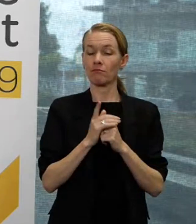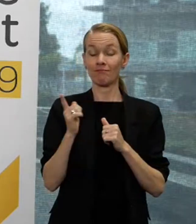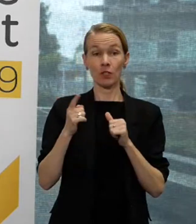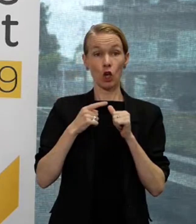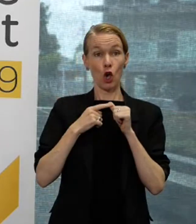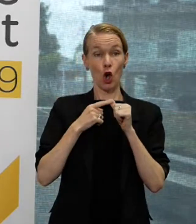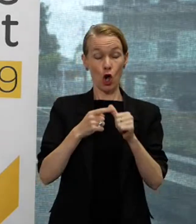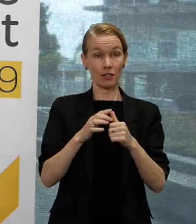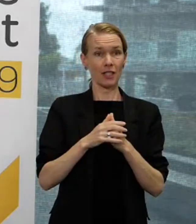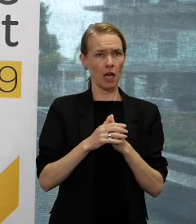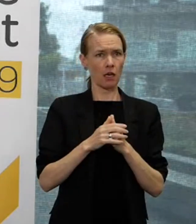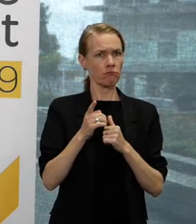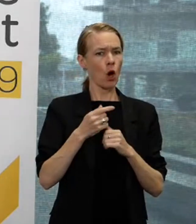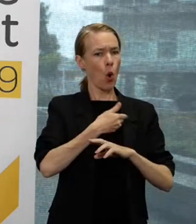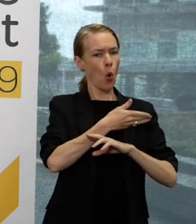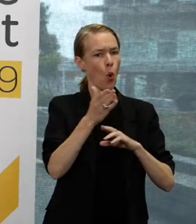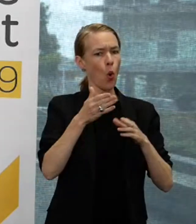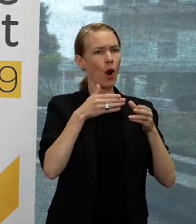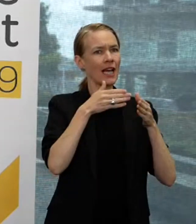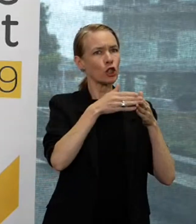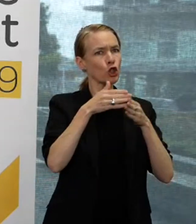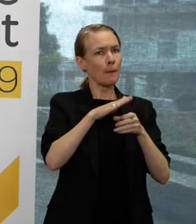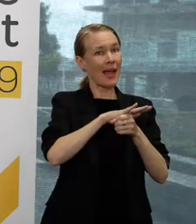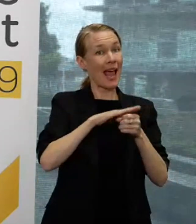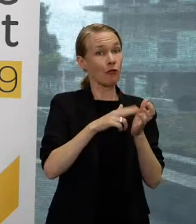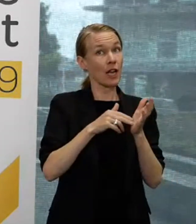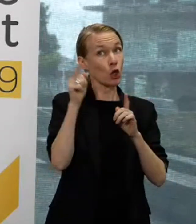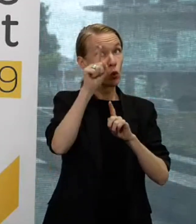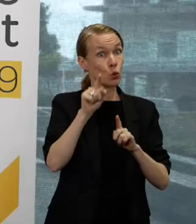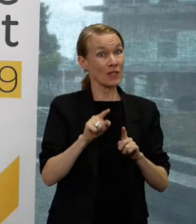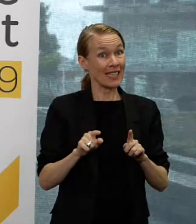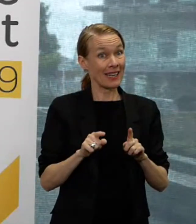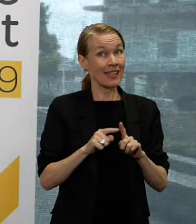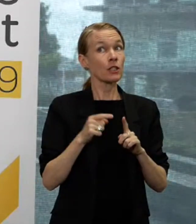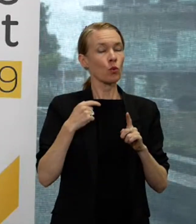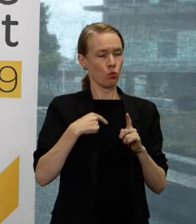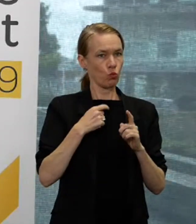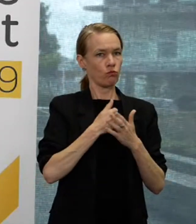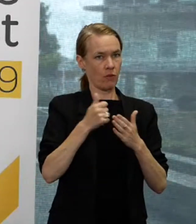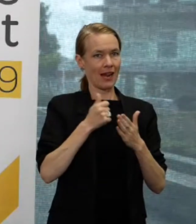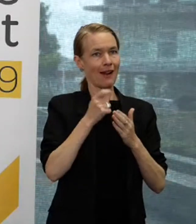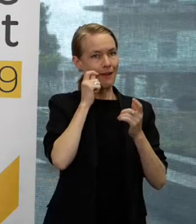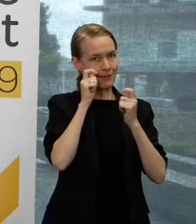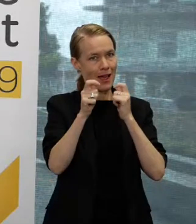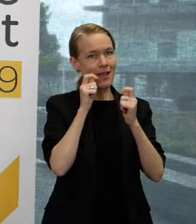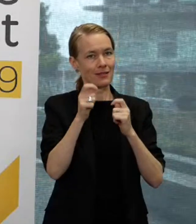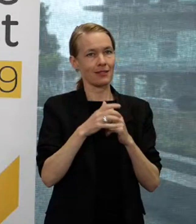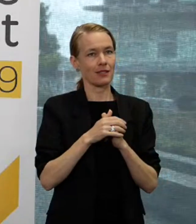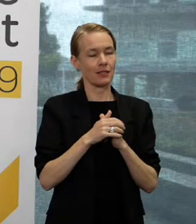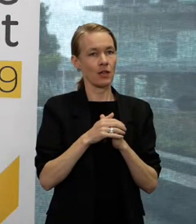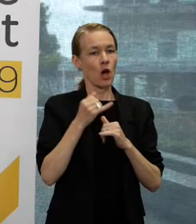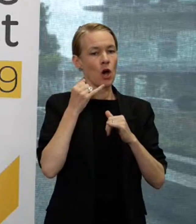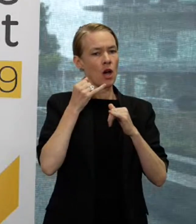are Auckland and Tauranga, because that's where most of the ships that come from internationally it's their first port of call.